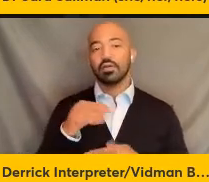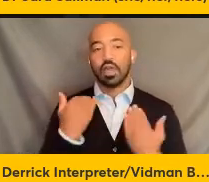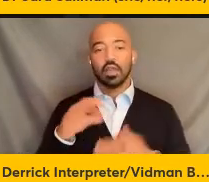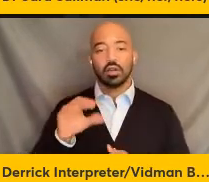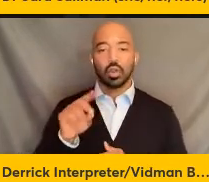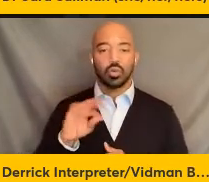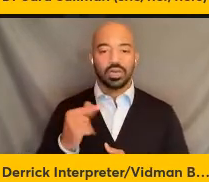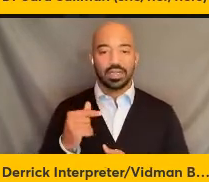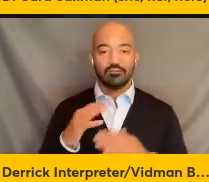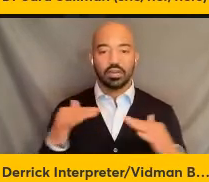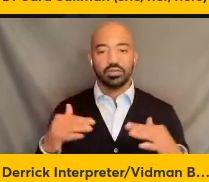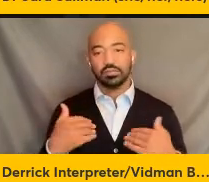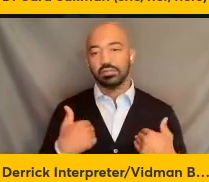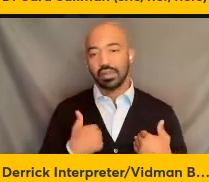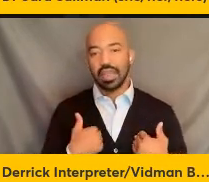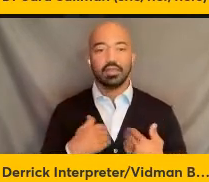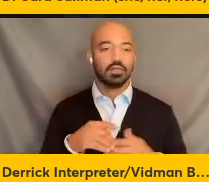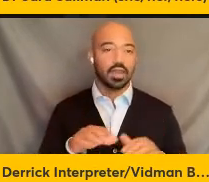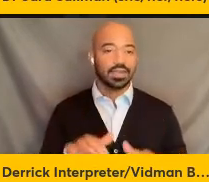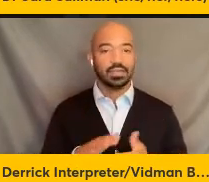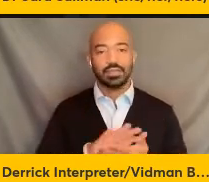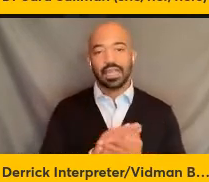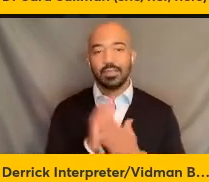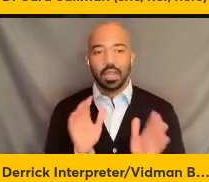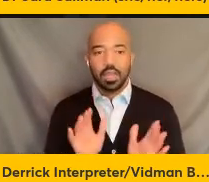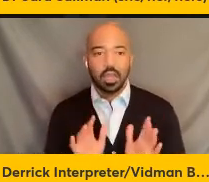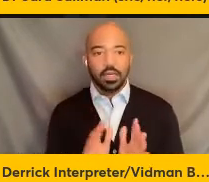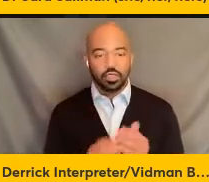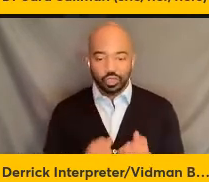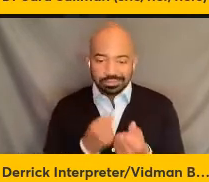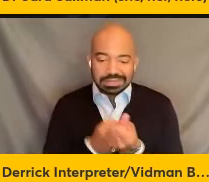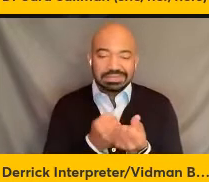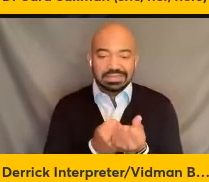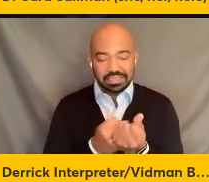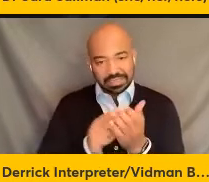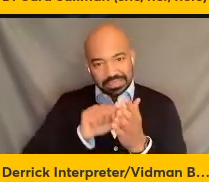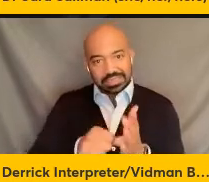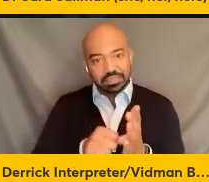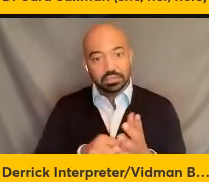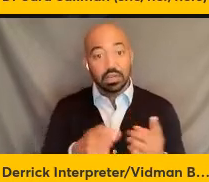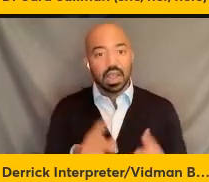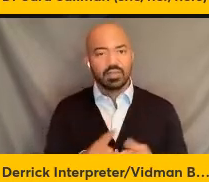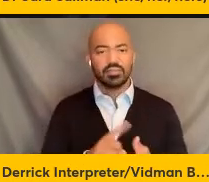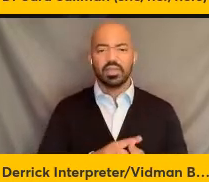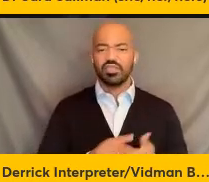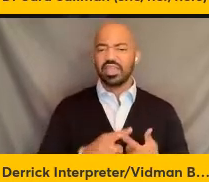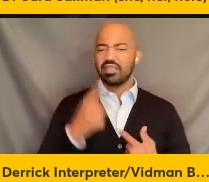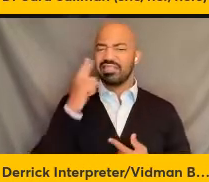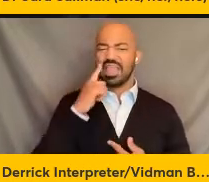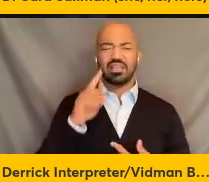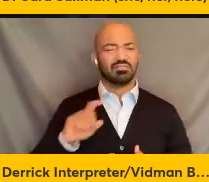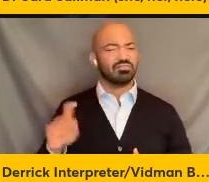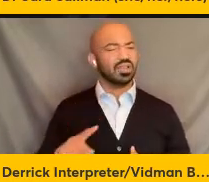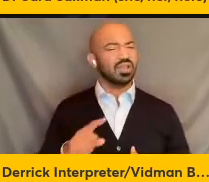expression by virtue of acting as enhancers or promoters. But then the question becomes, which cell type? Do we actually